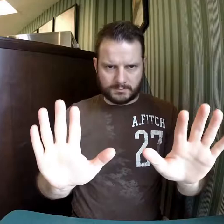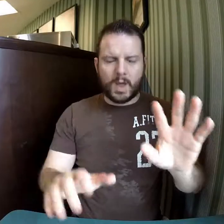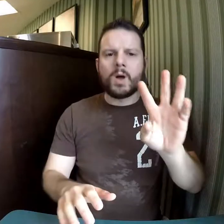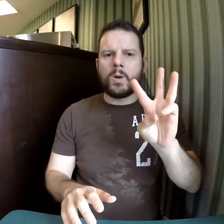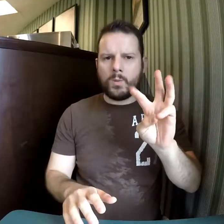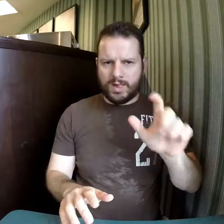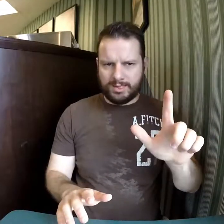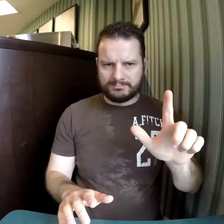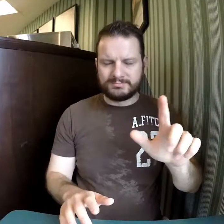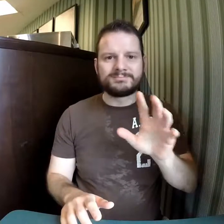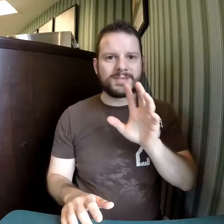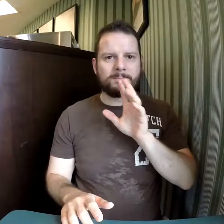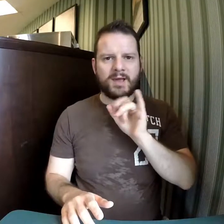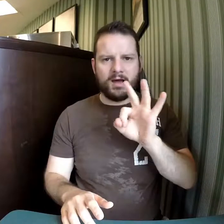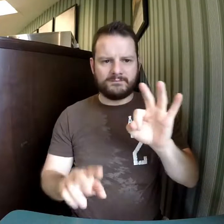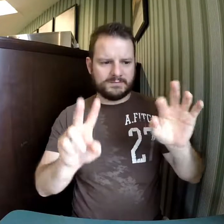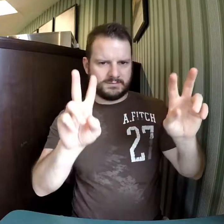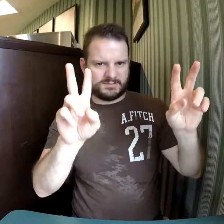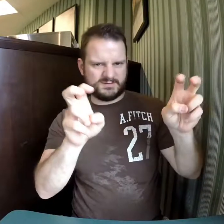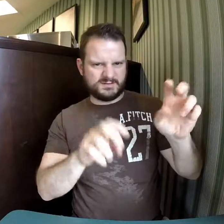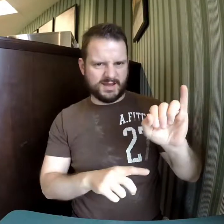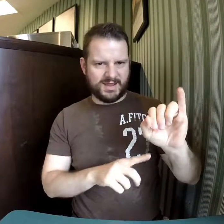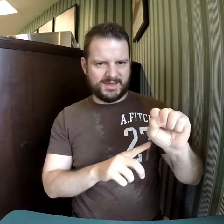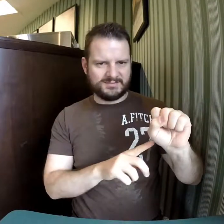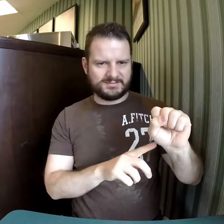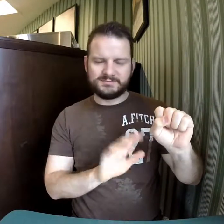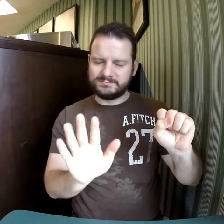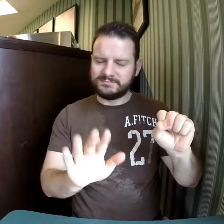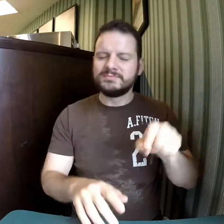Well... Speaking of "is",